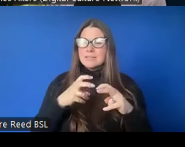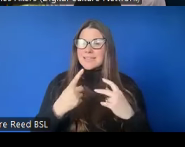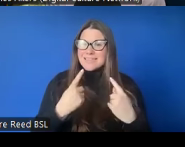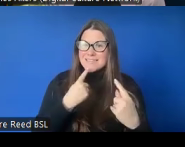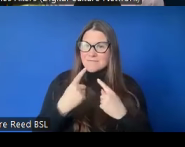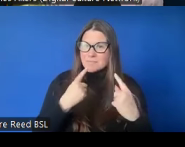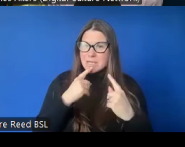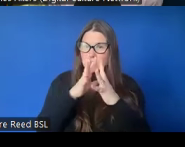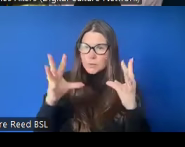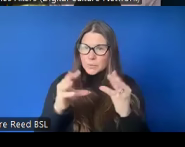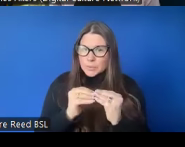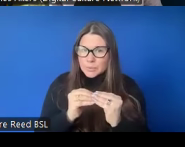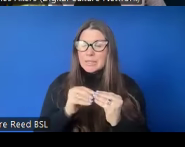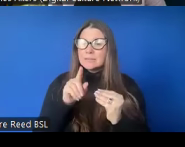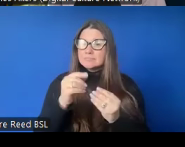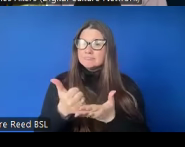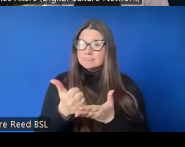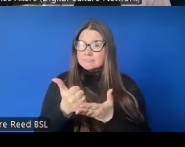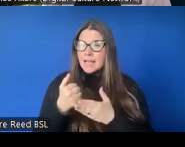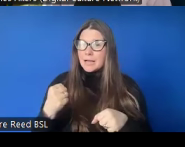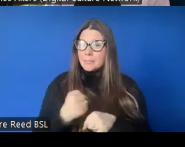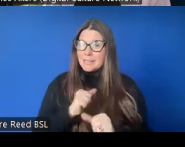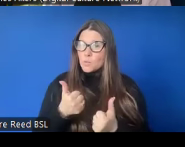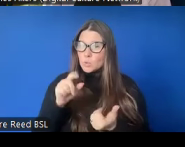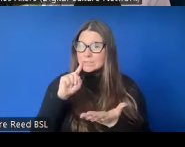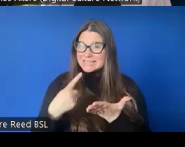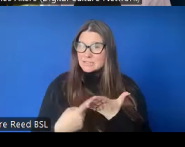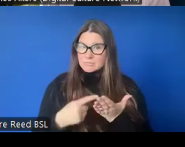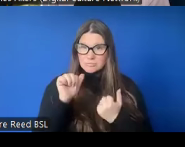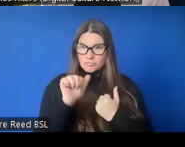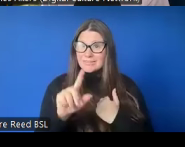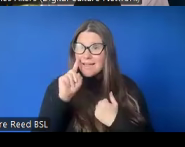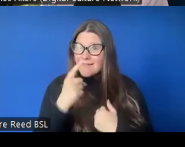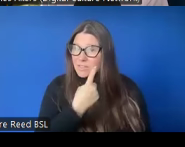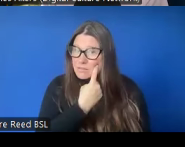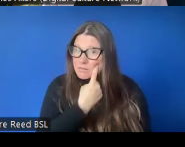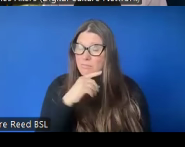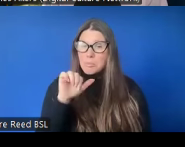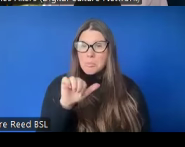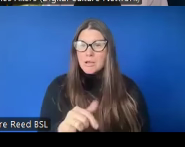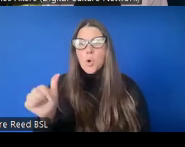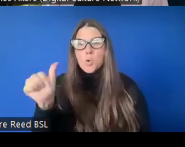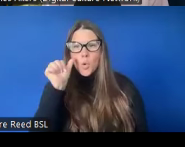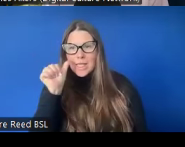"An aid to making good decisions," yes, it can feed into that as well. "Evidence," yes. "Knowledge and understanding," brilliant.